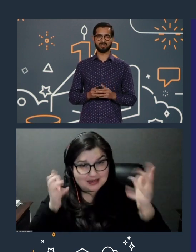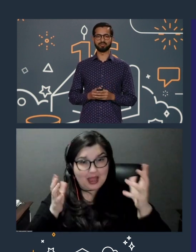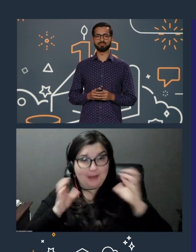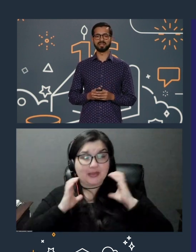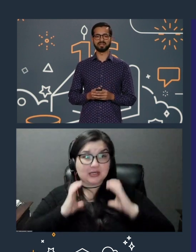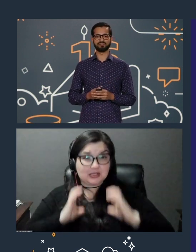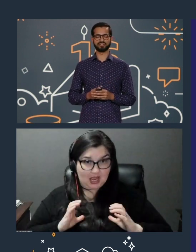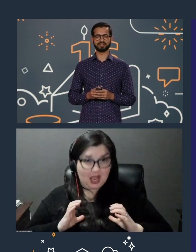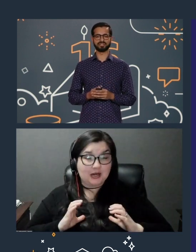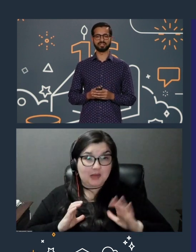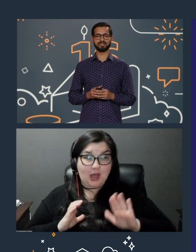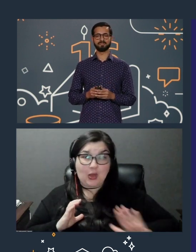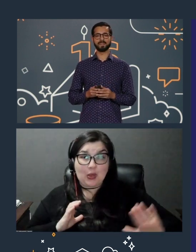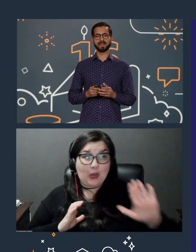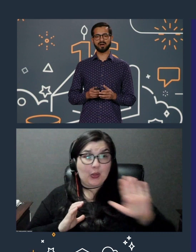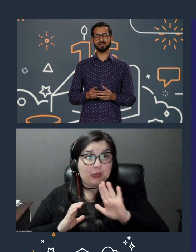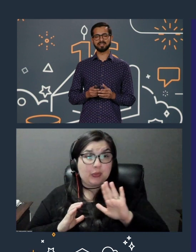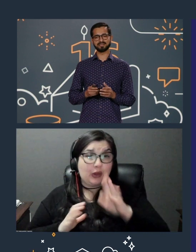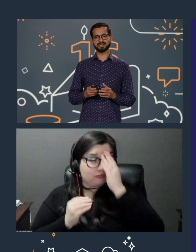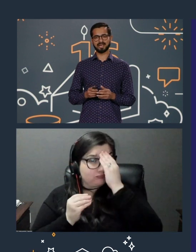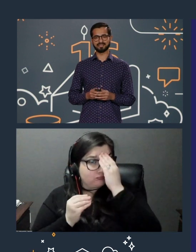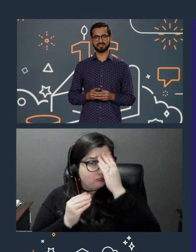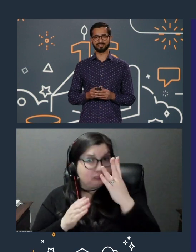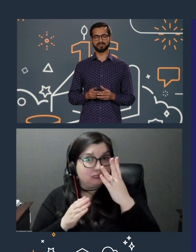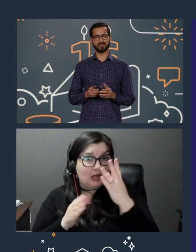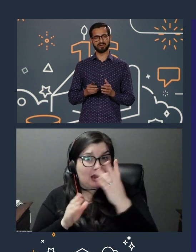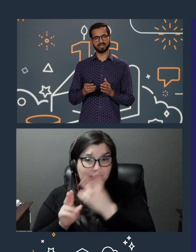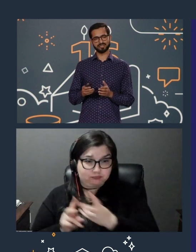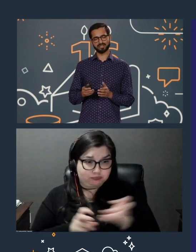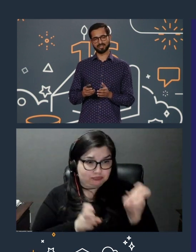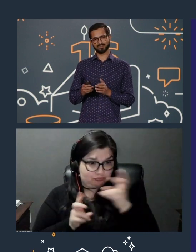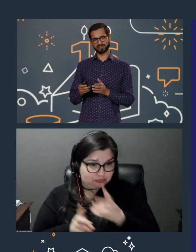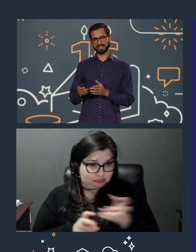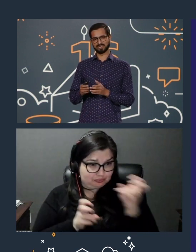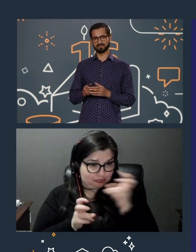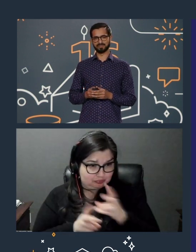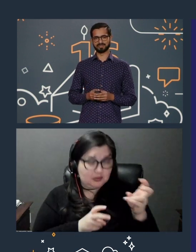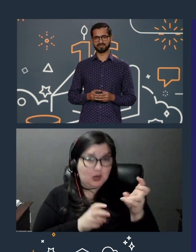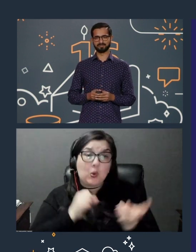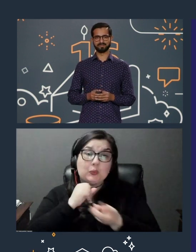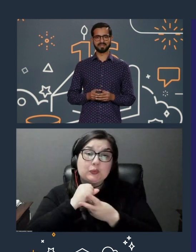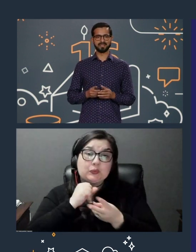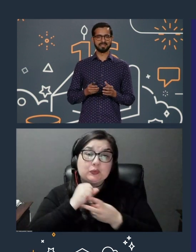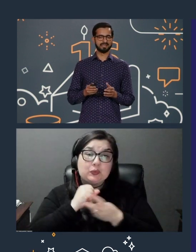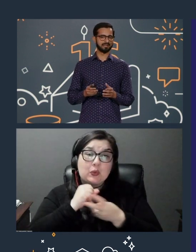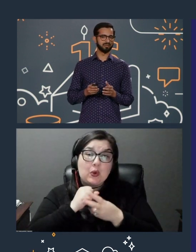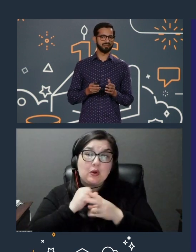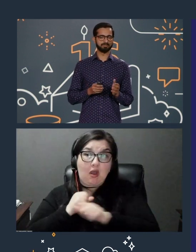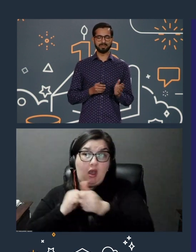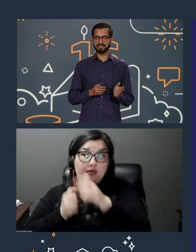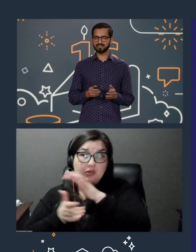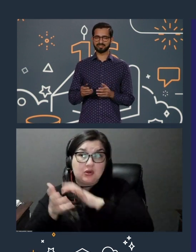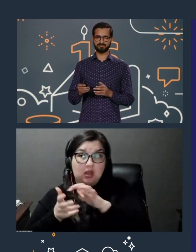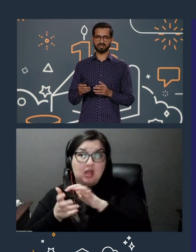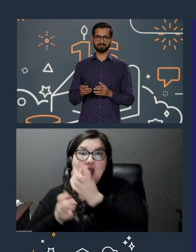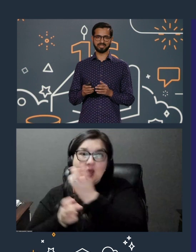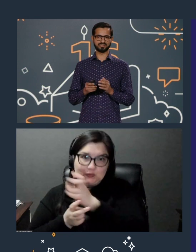OnPrem data infrastructure or digital assets stored on other cloud to AWS. They are moving billions of objects,